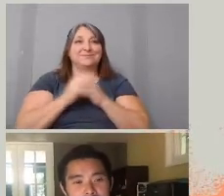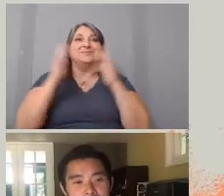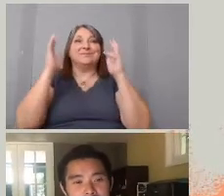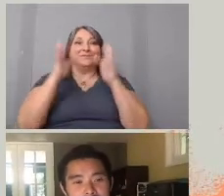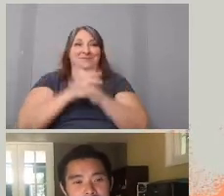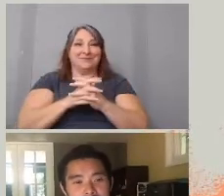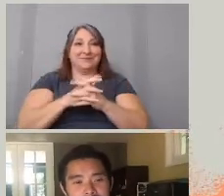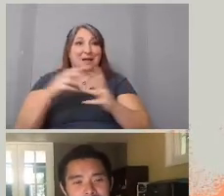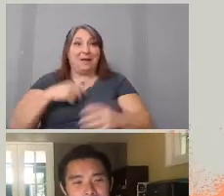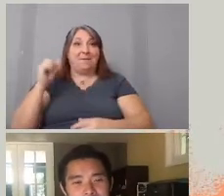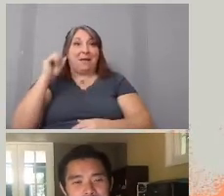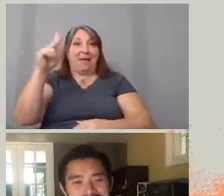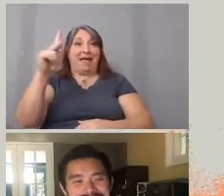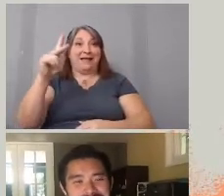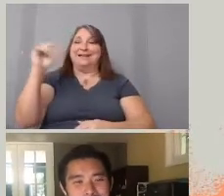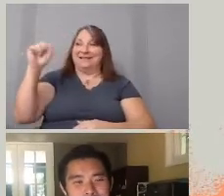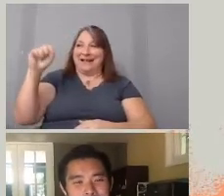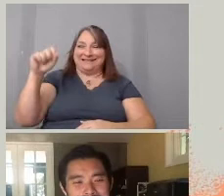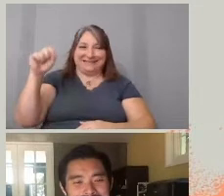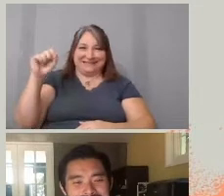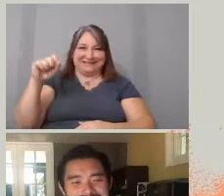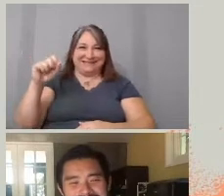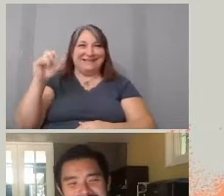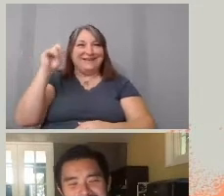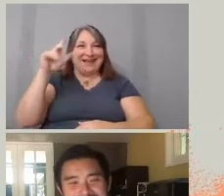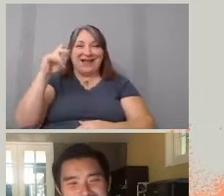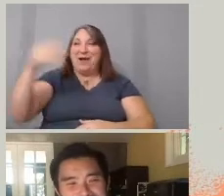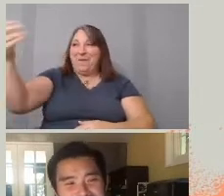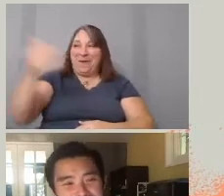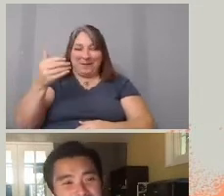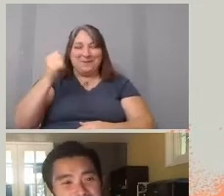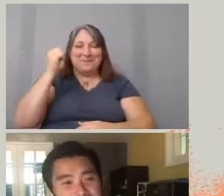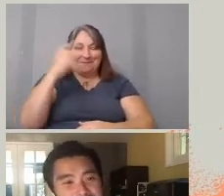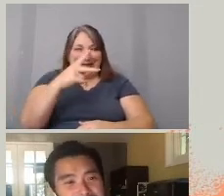Am I back? Yep, you're back? - Okay. So the question is,